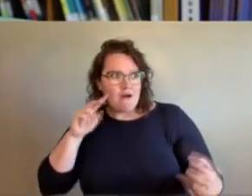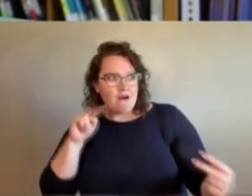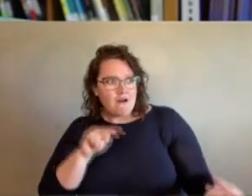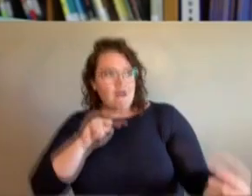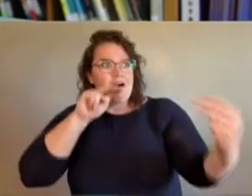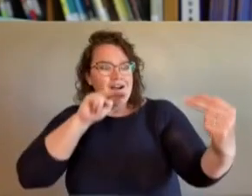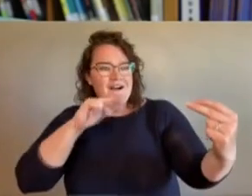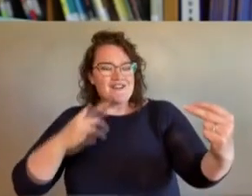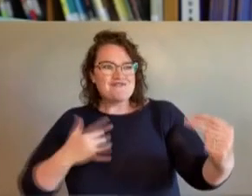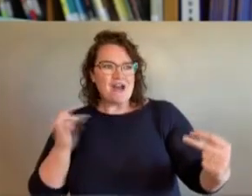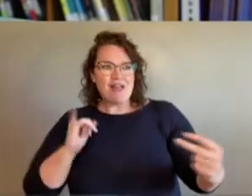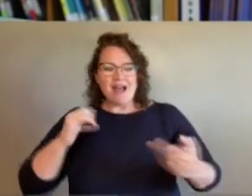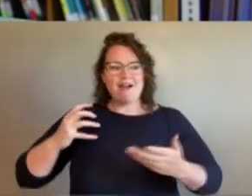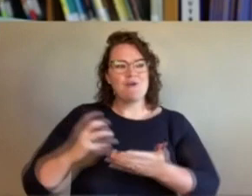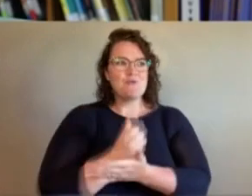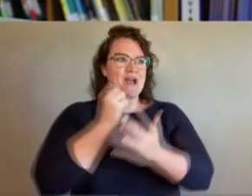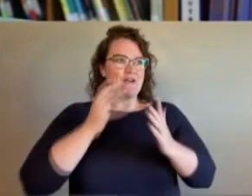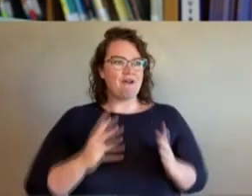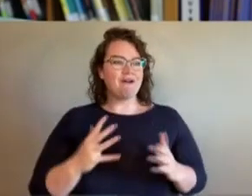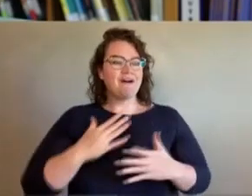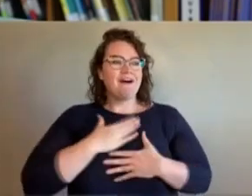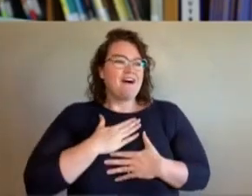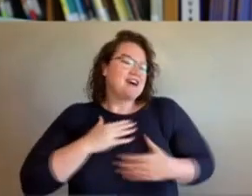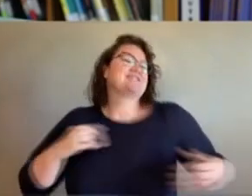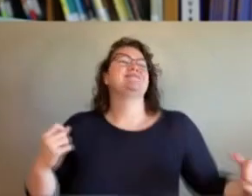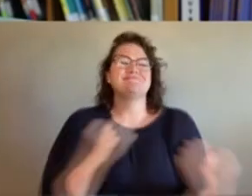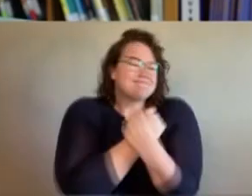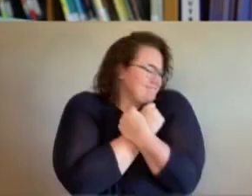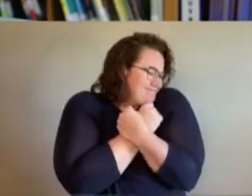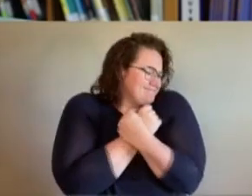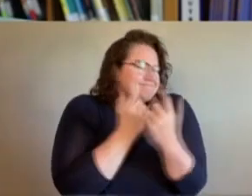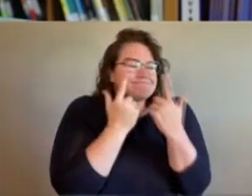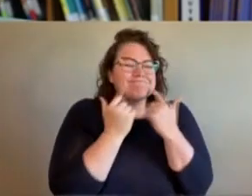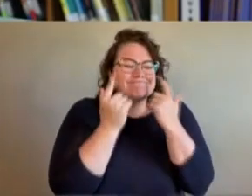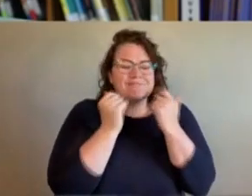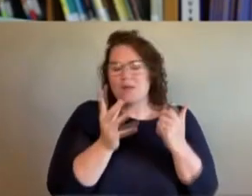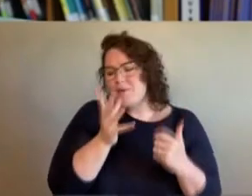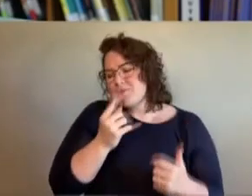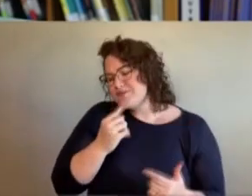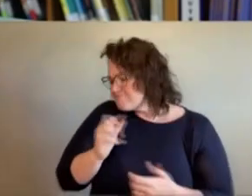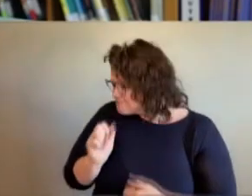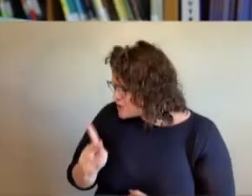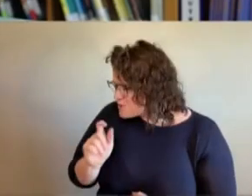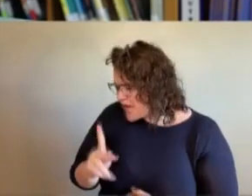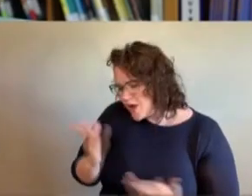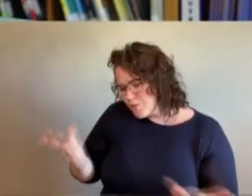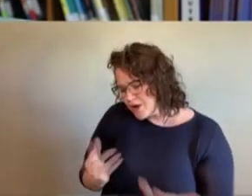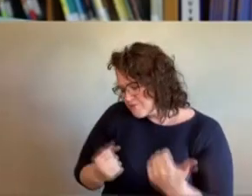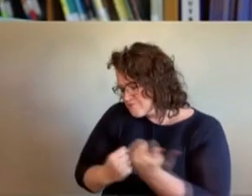of weeks, navigating the rivers, the shows in the creeks.His mom was right there in the kitchen cooking dinner. The moment he saw her, he felt